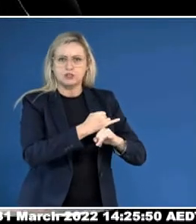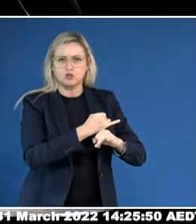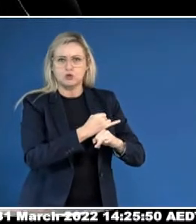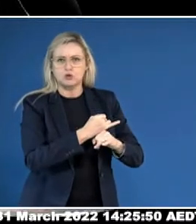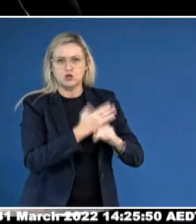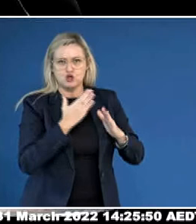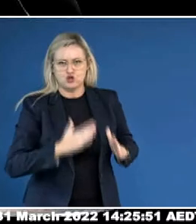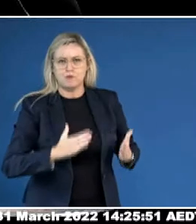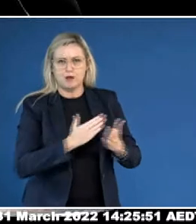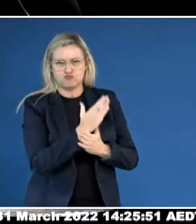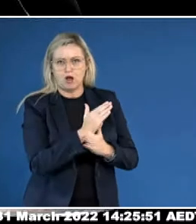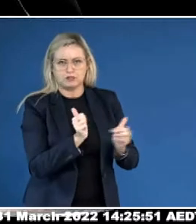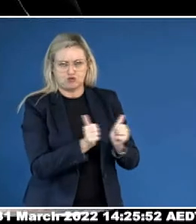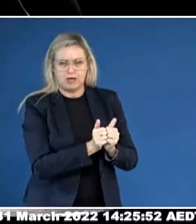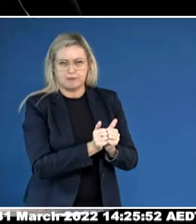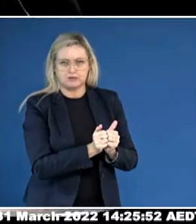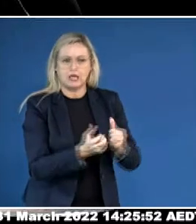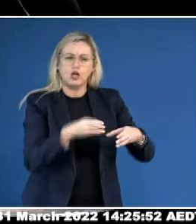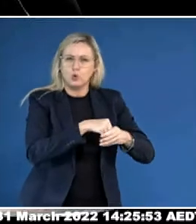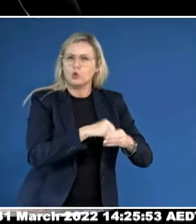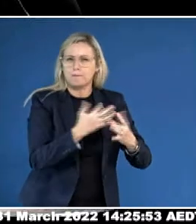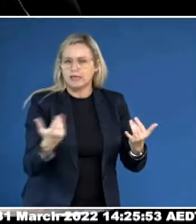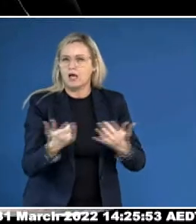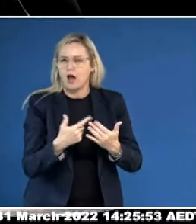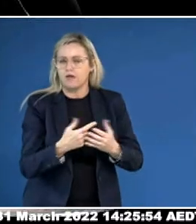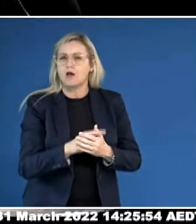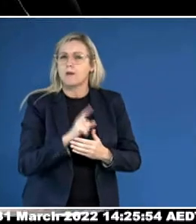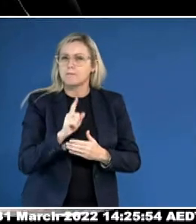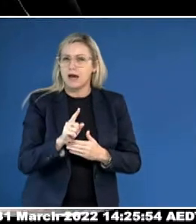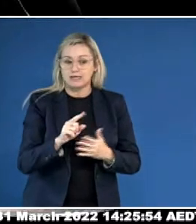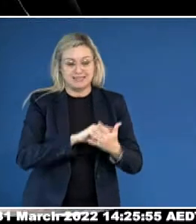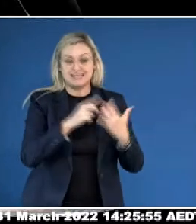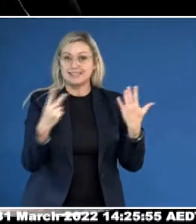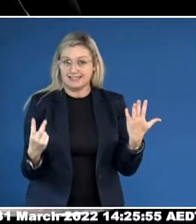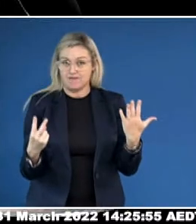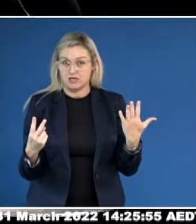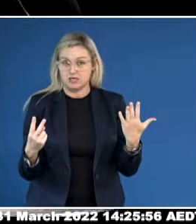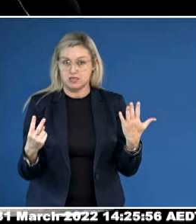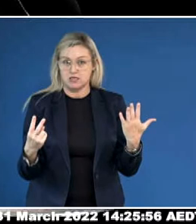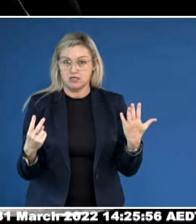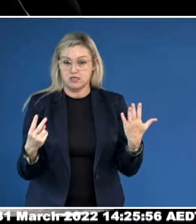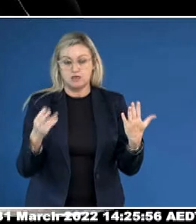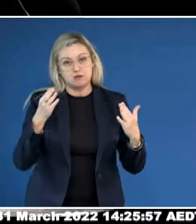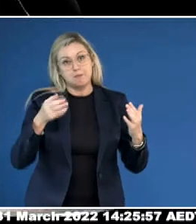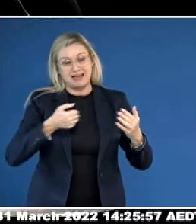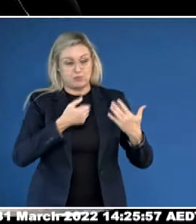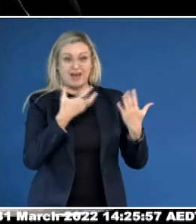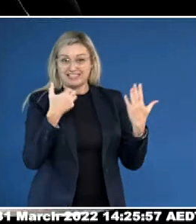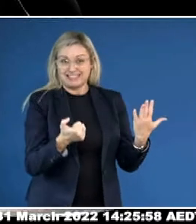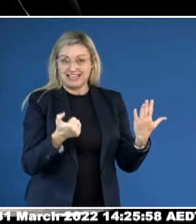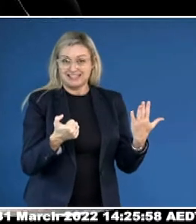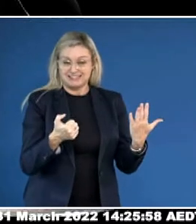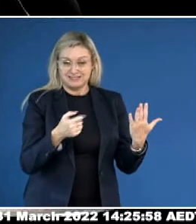treaty. But, for example, six out of the seven treaty monitoring bodies of the seven